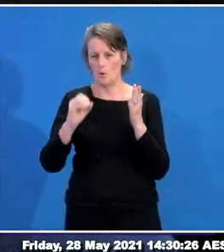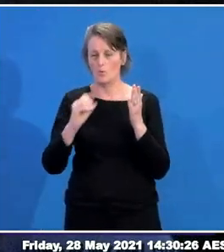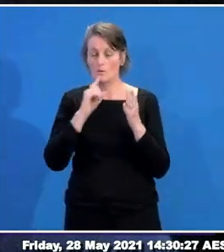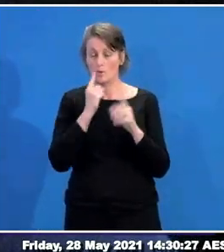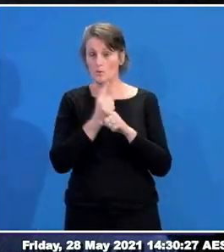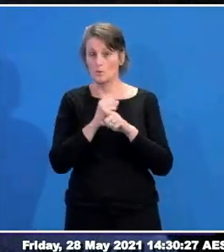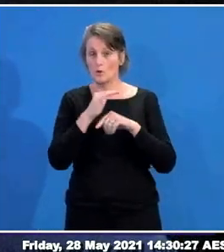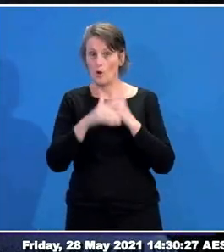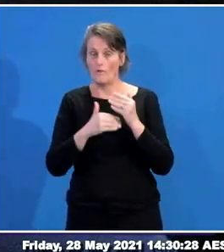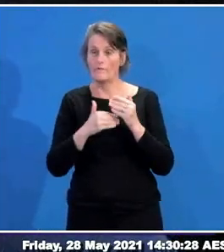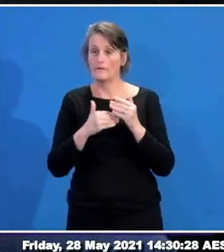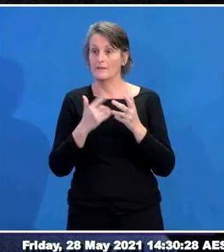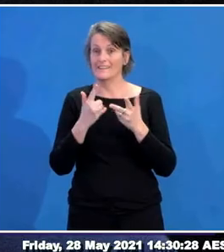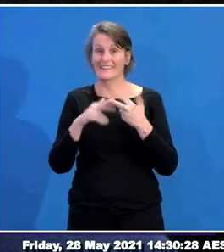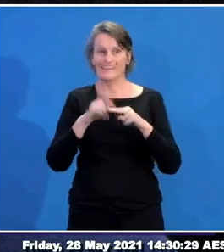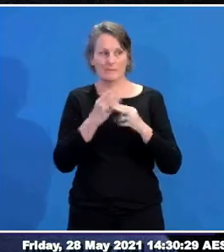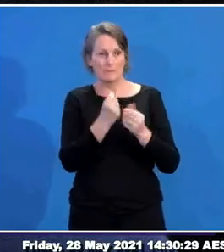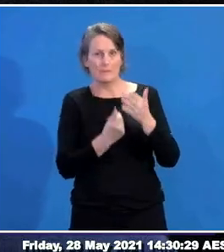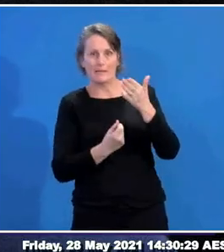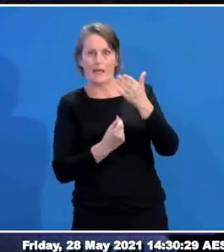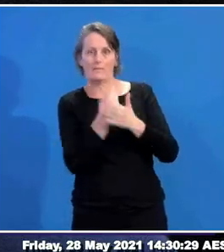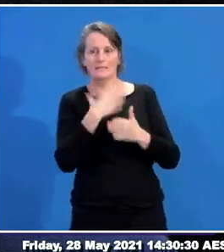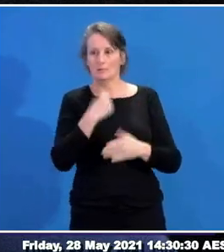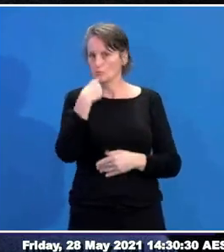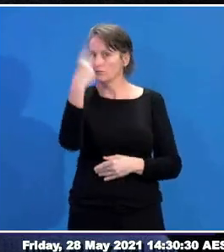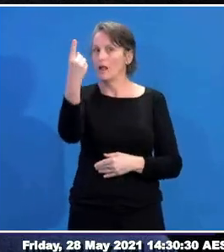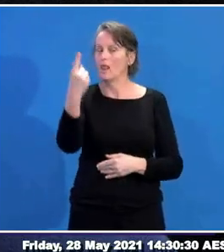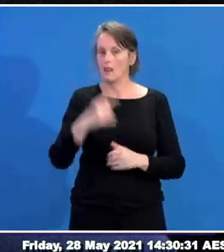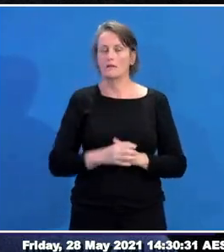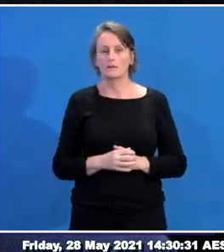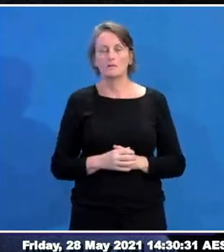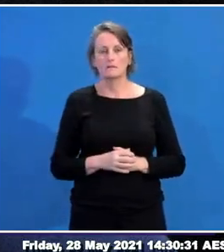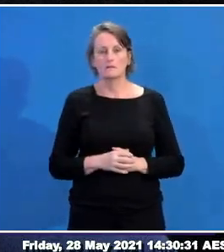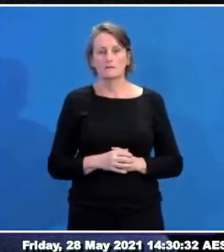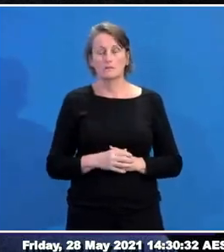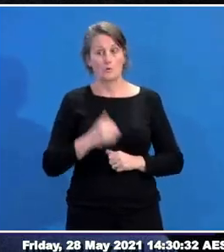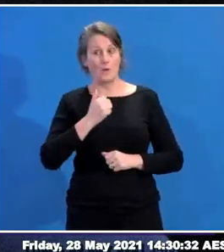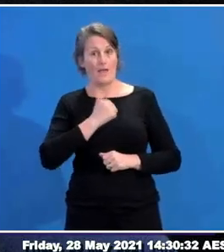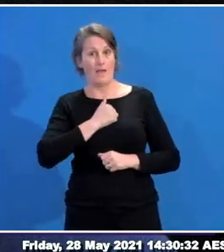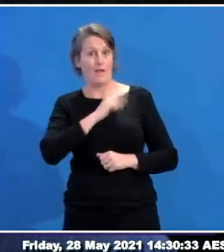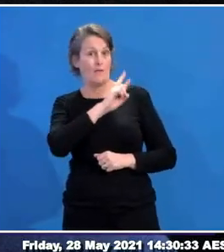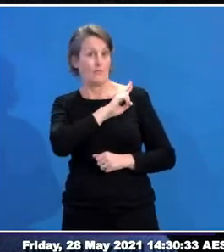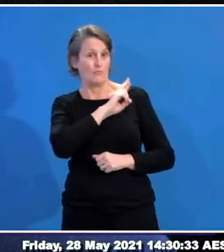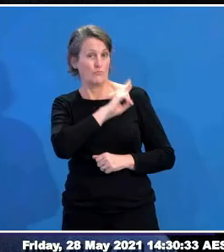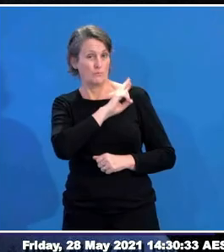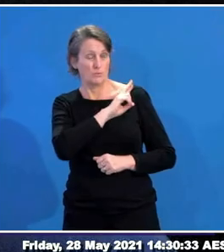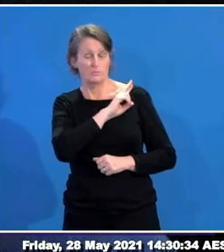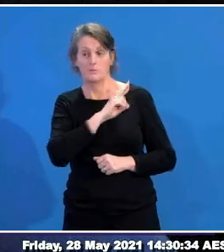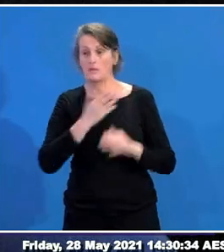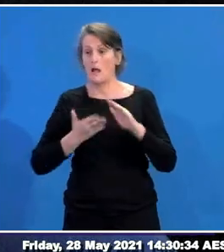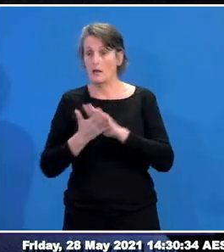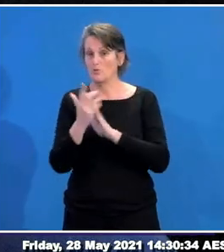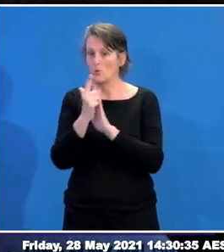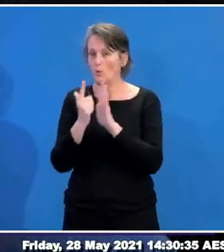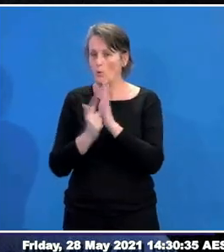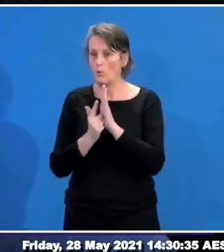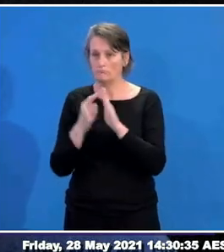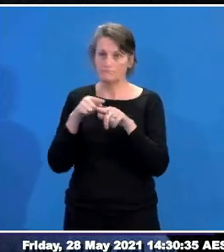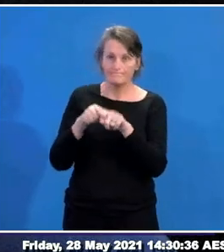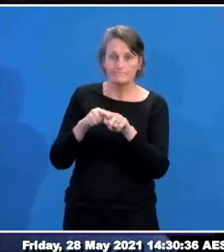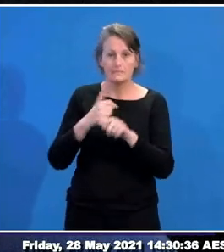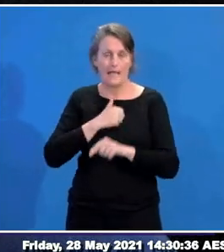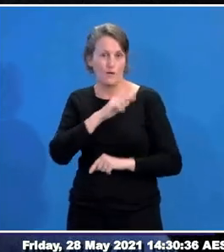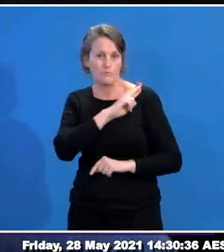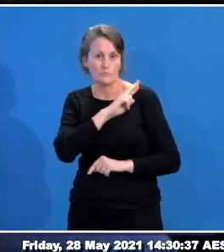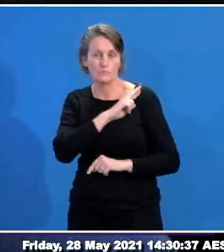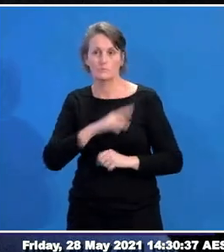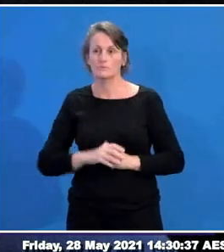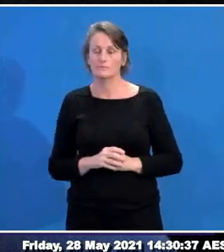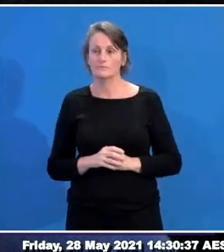to reportable incidents where our role under the Legislation and the Act and